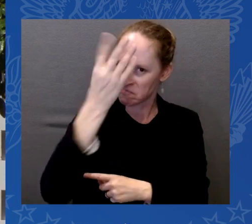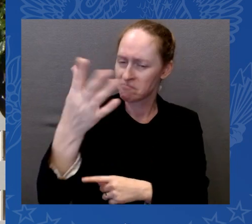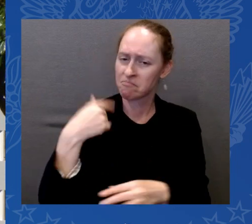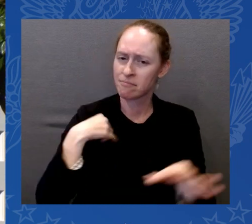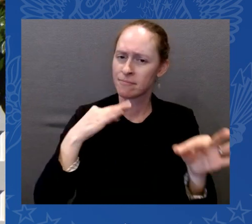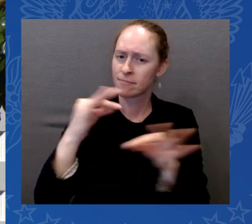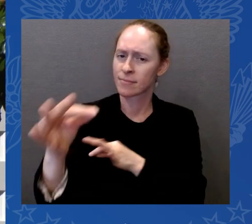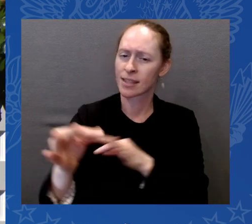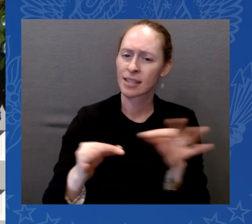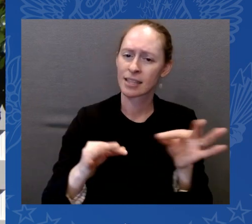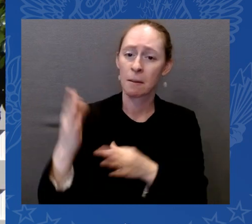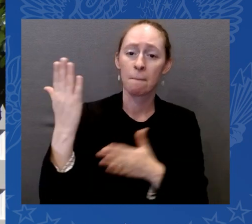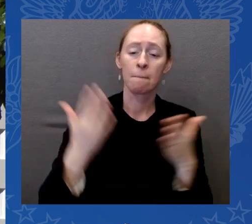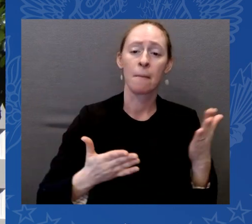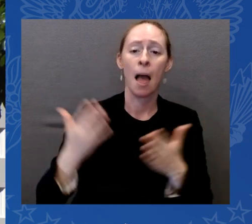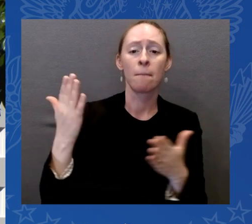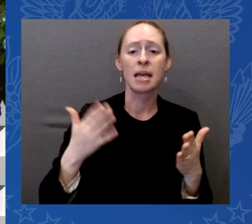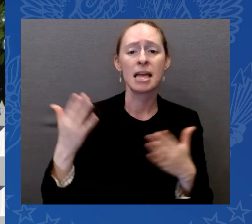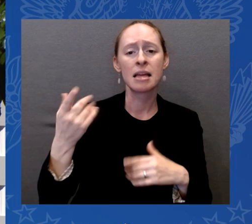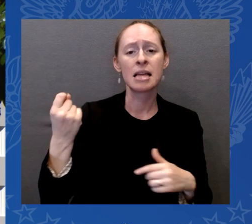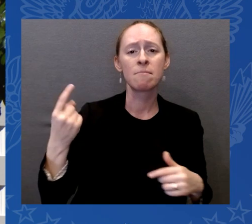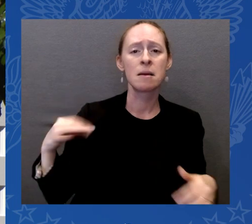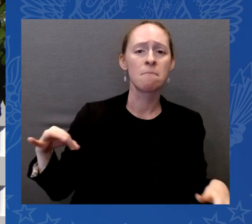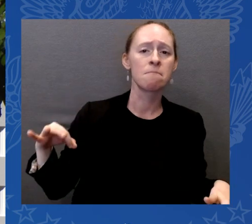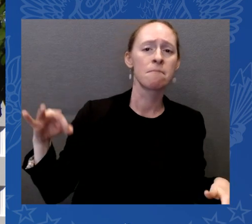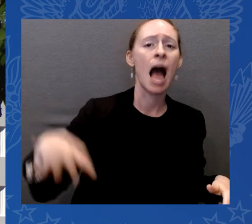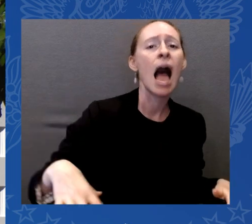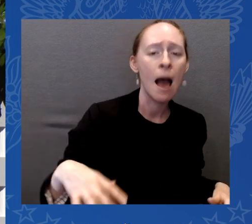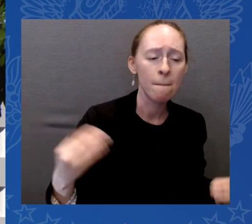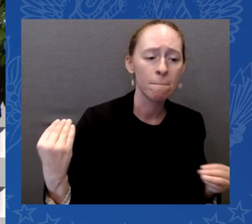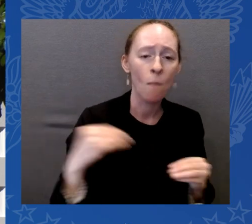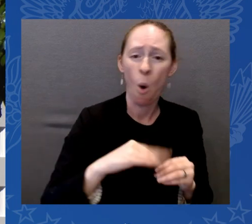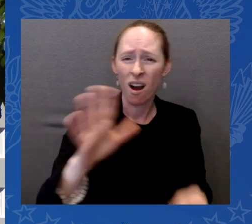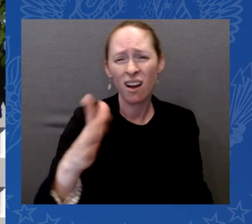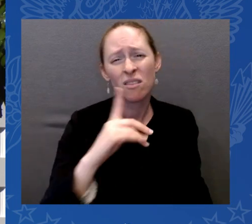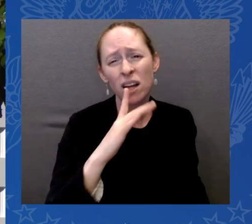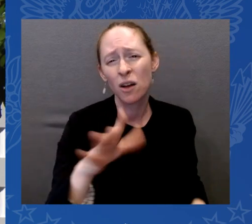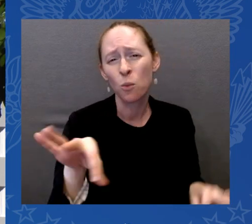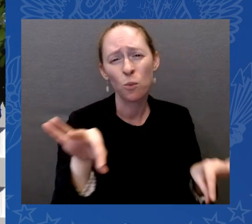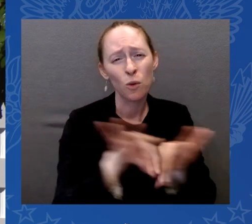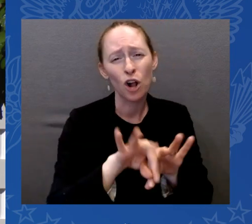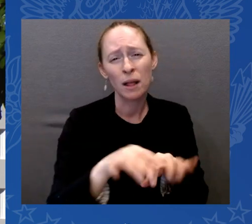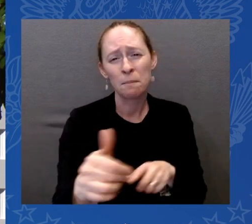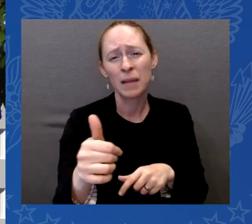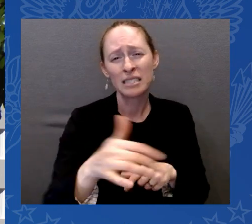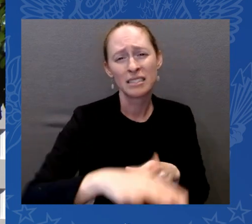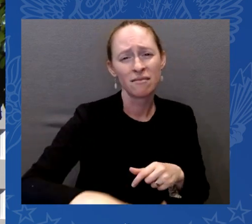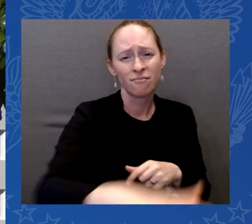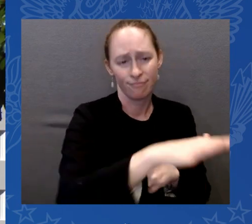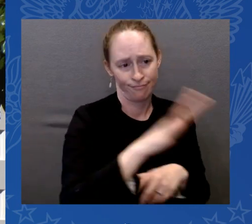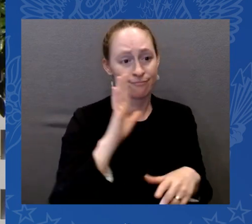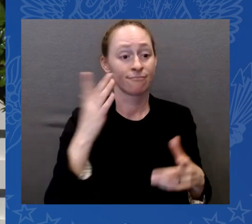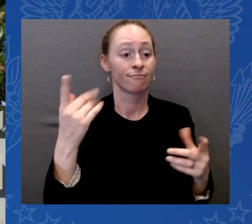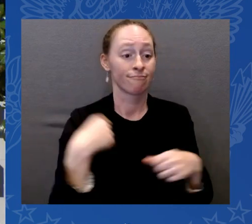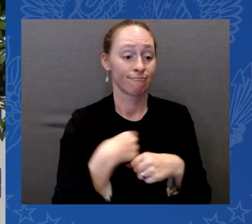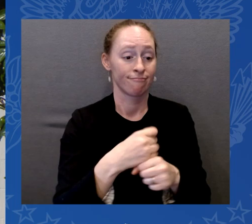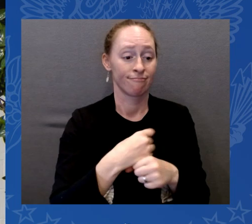But it lasts a lot longer, it's a lot more certain, and it does things that nobody else can do.